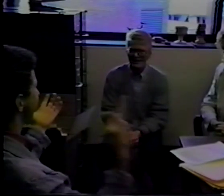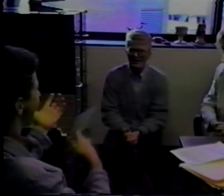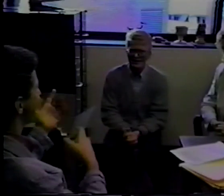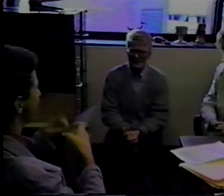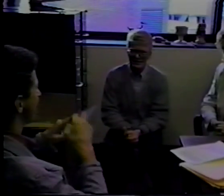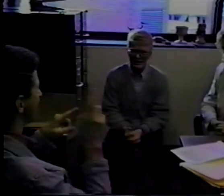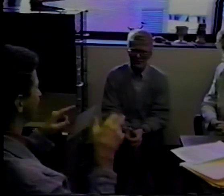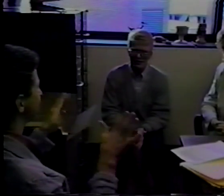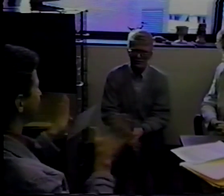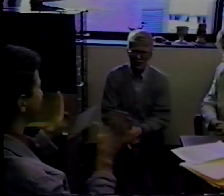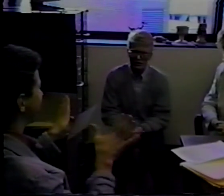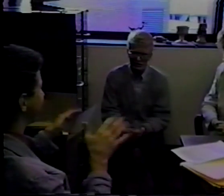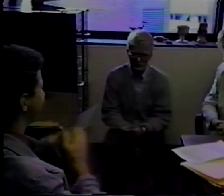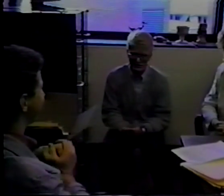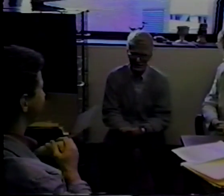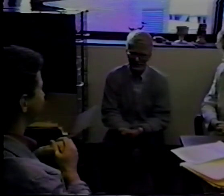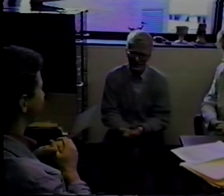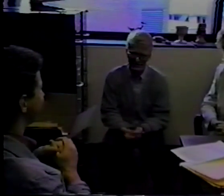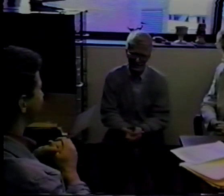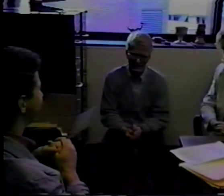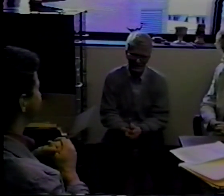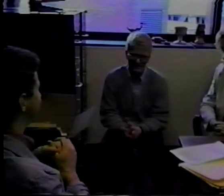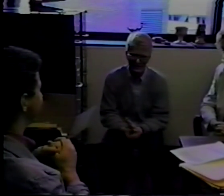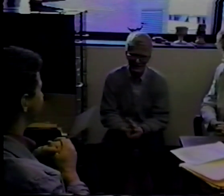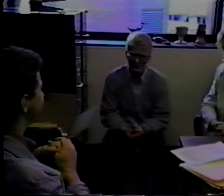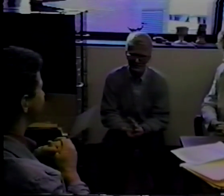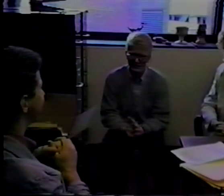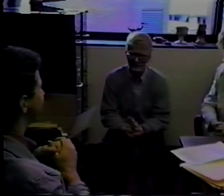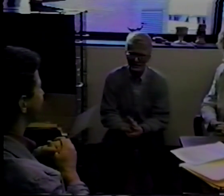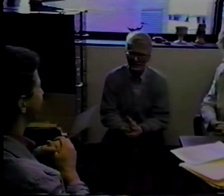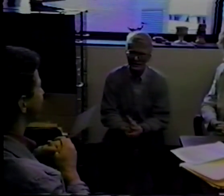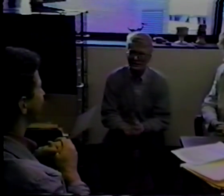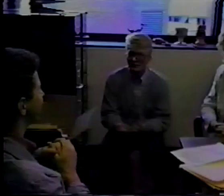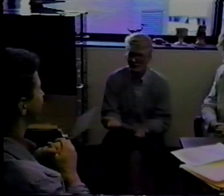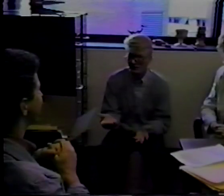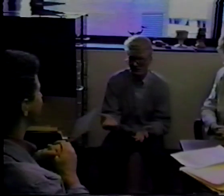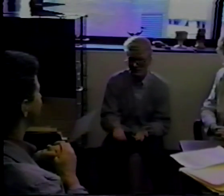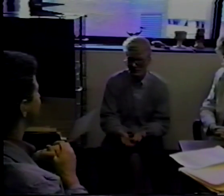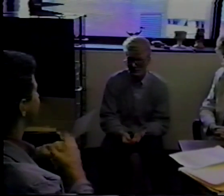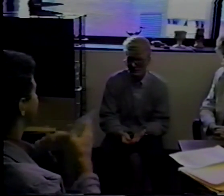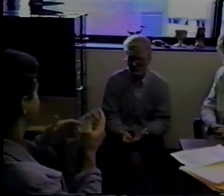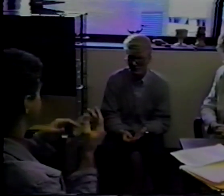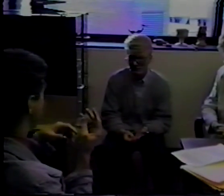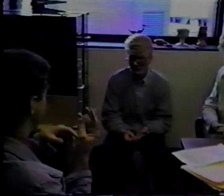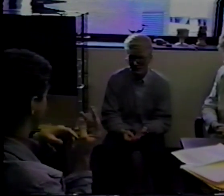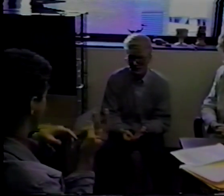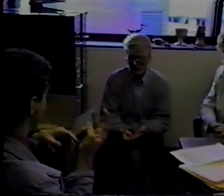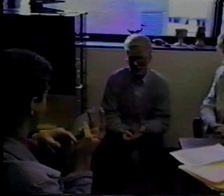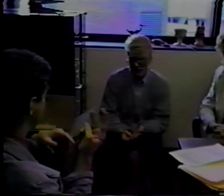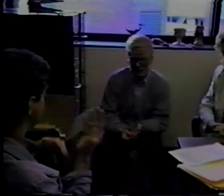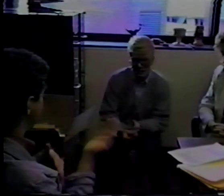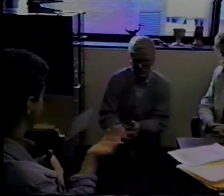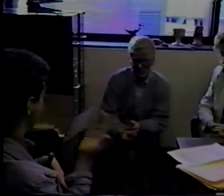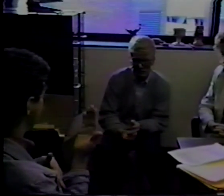Monday? 'Cause I get back from Rochester Sunday. Professor: Uh huh. Interpreter: How about